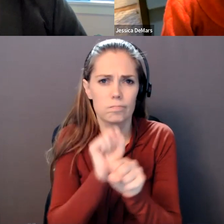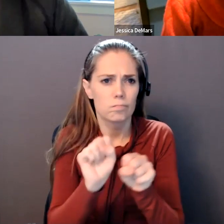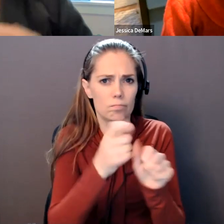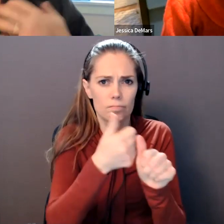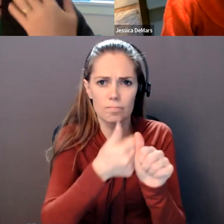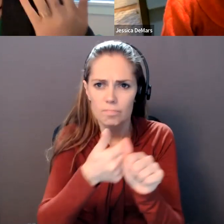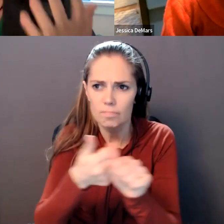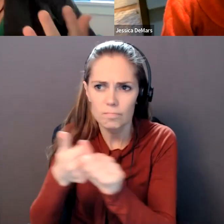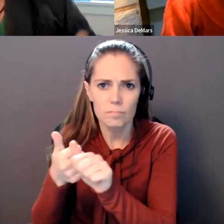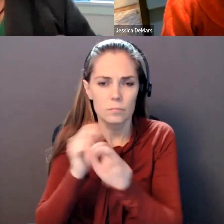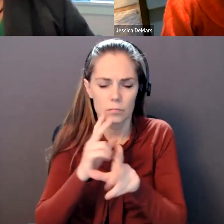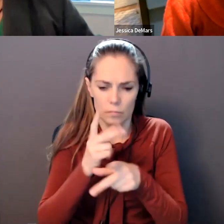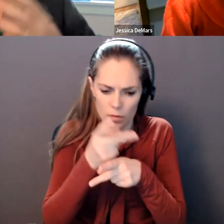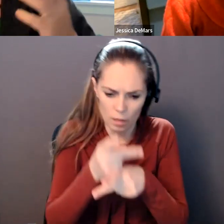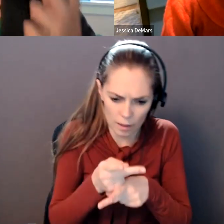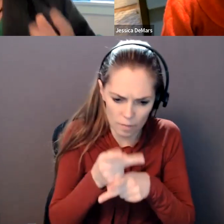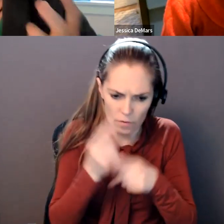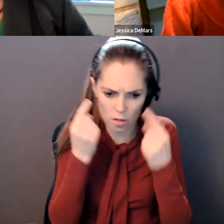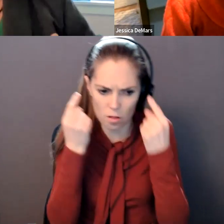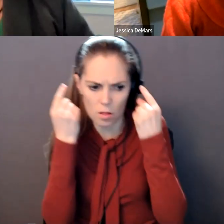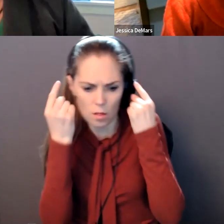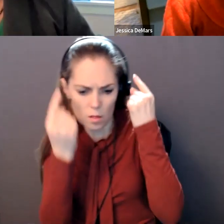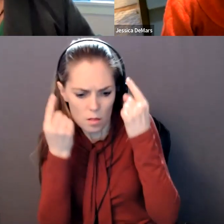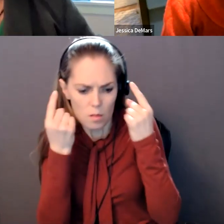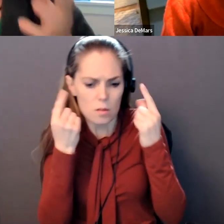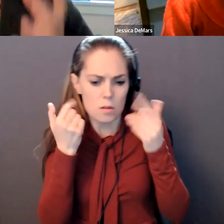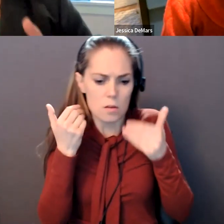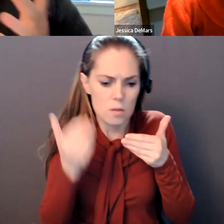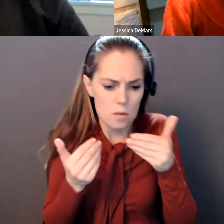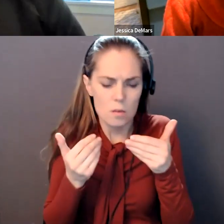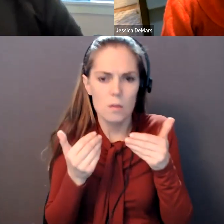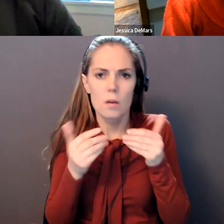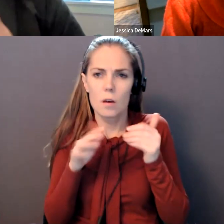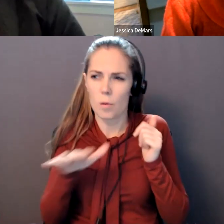it this is not something that has been just created by clinicians this is something that